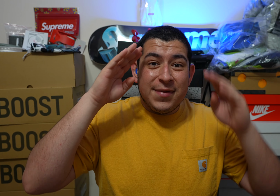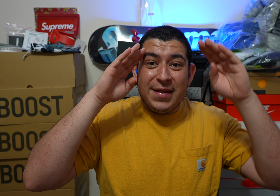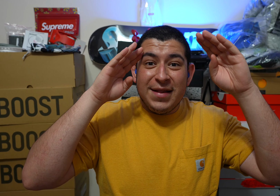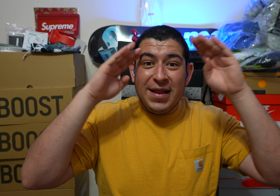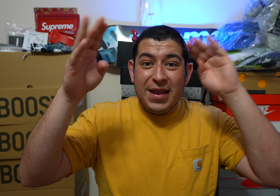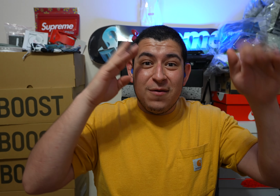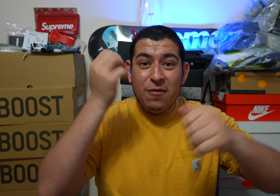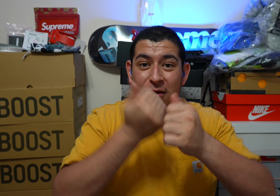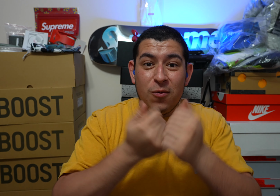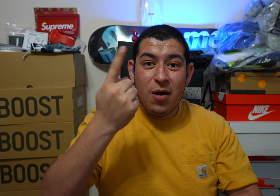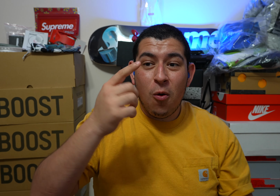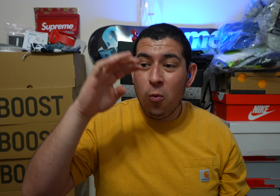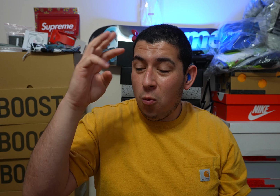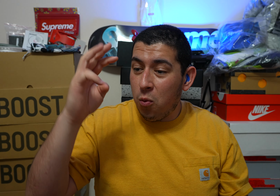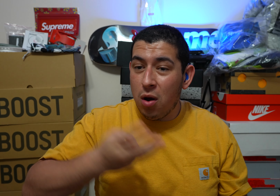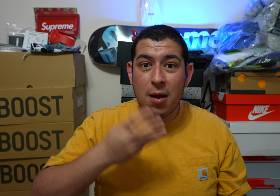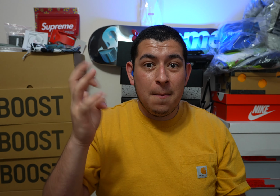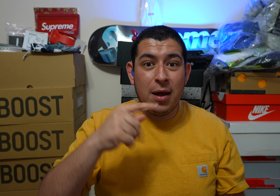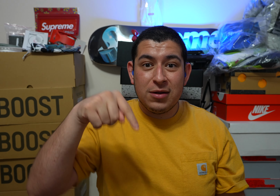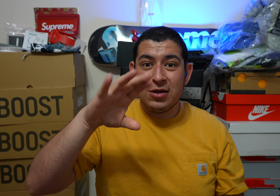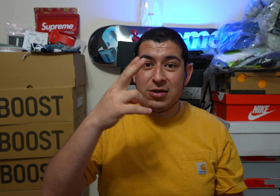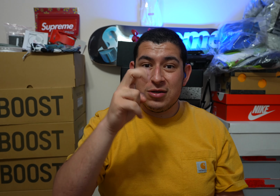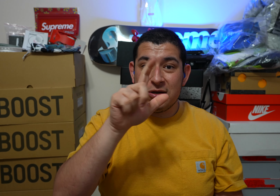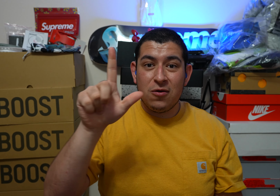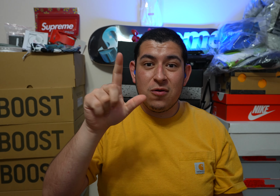Hello everyone! Welcome back to the channel!